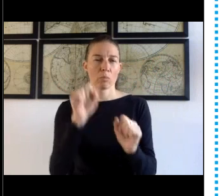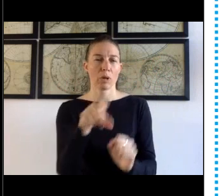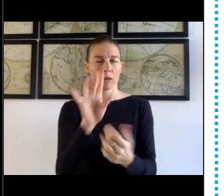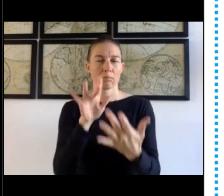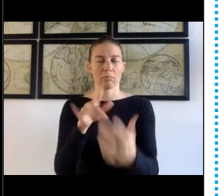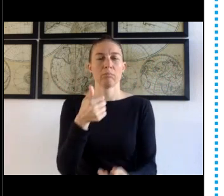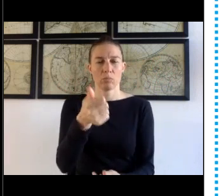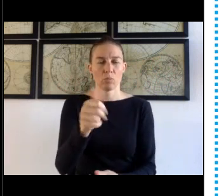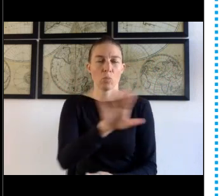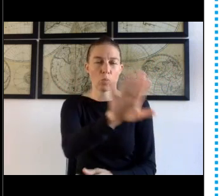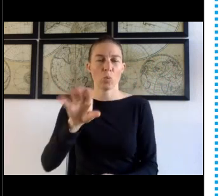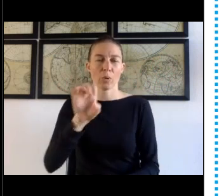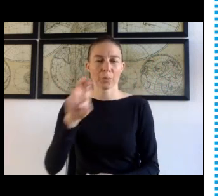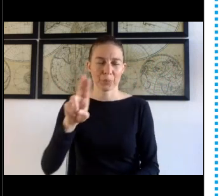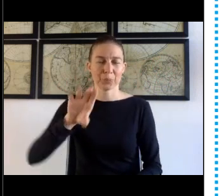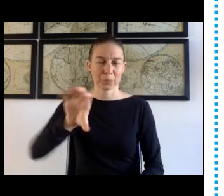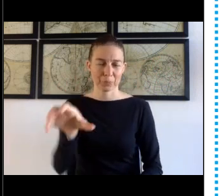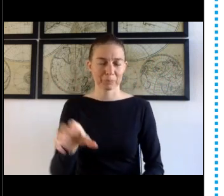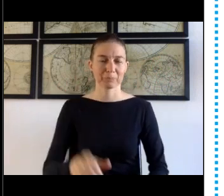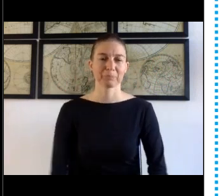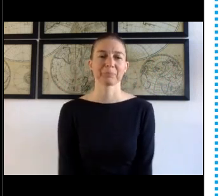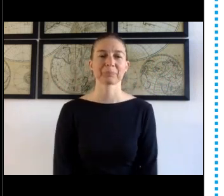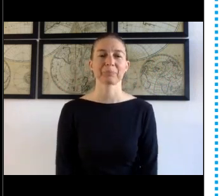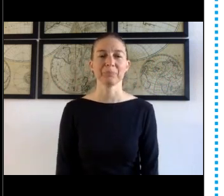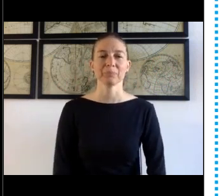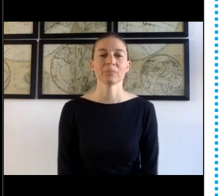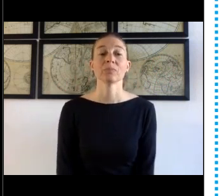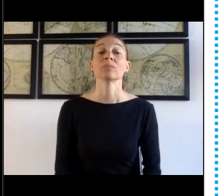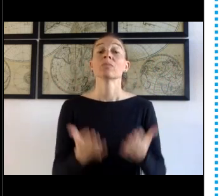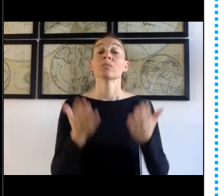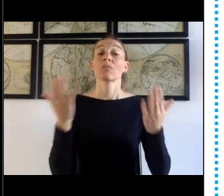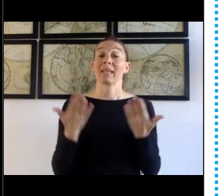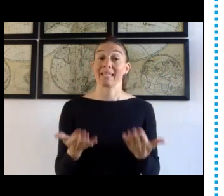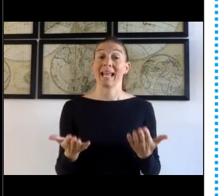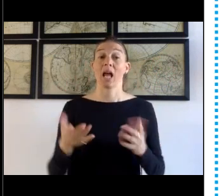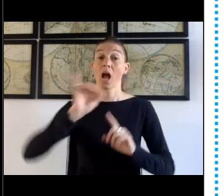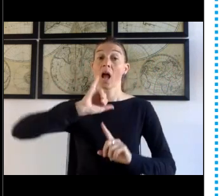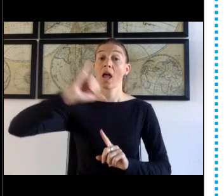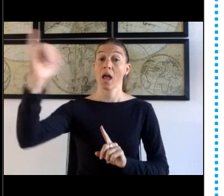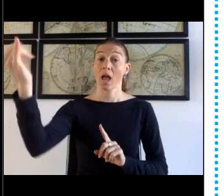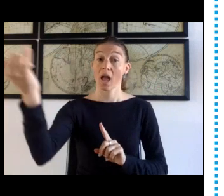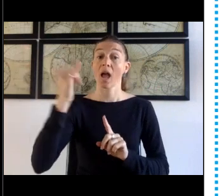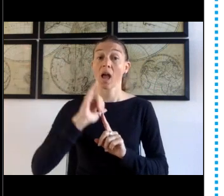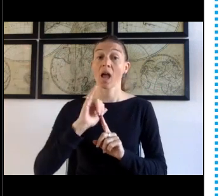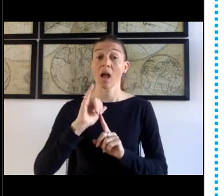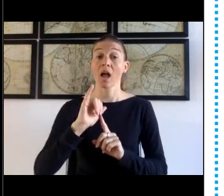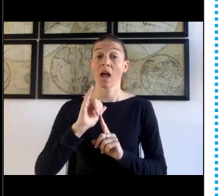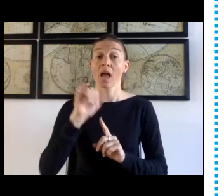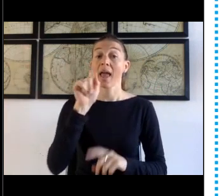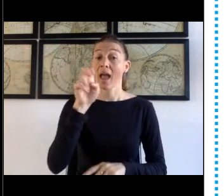There is a general one, there is a specific one when harm is caused to a passenger or their belongings